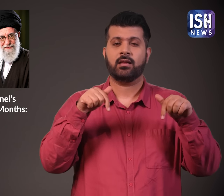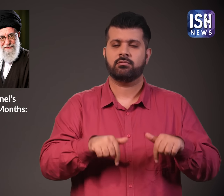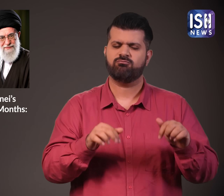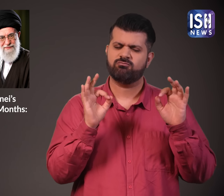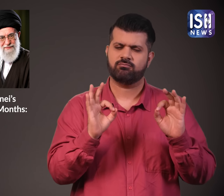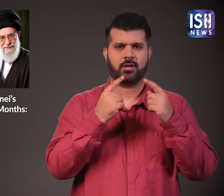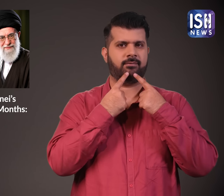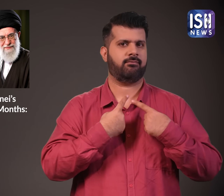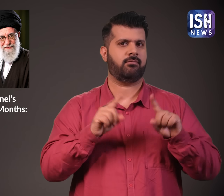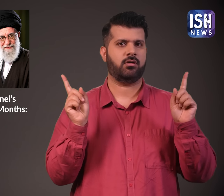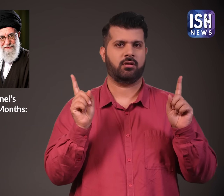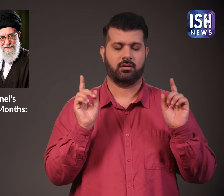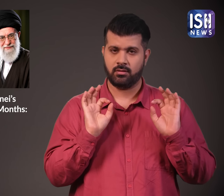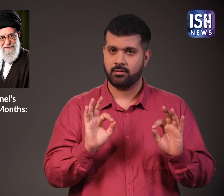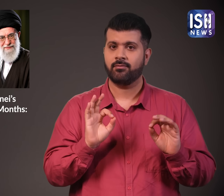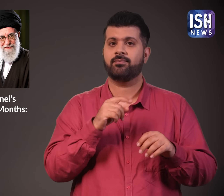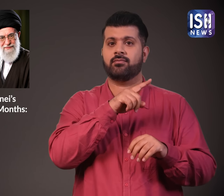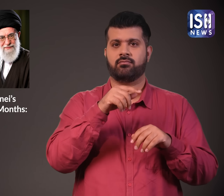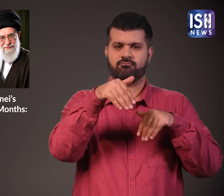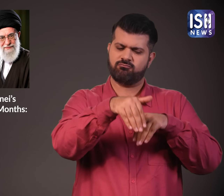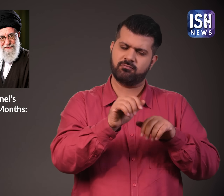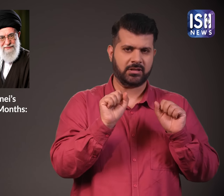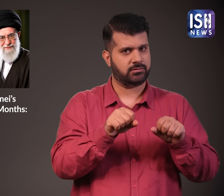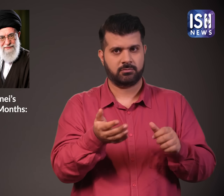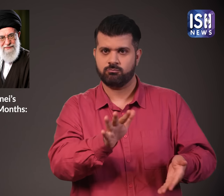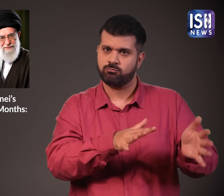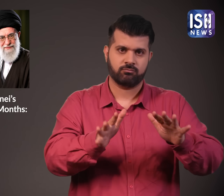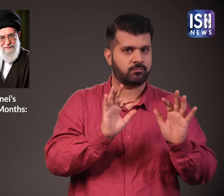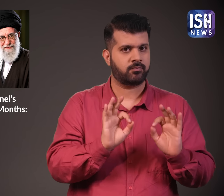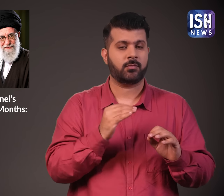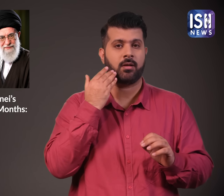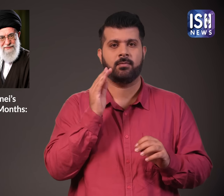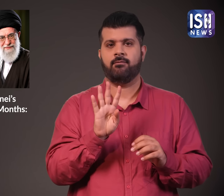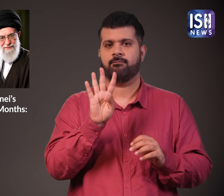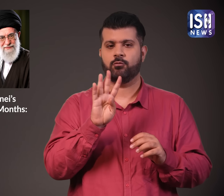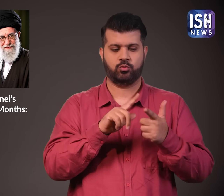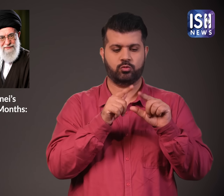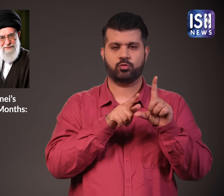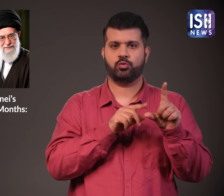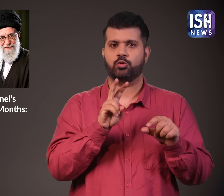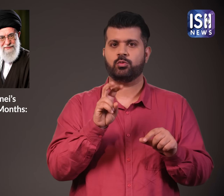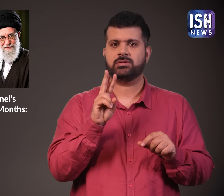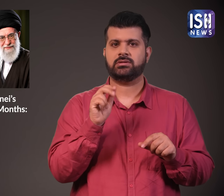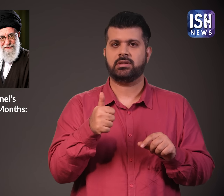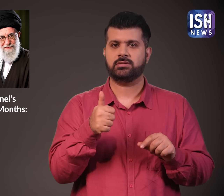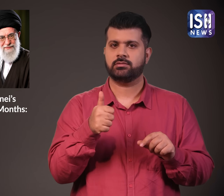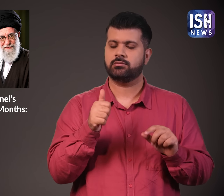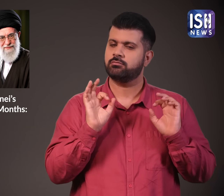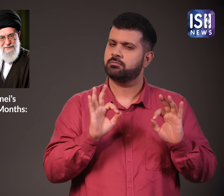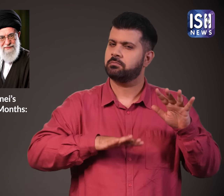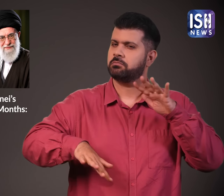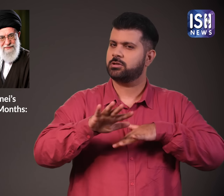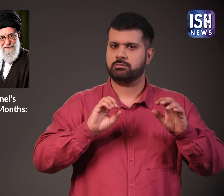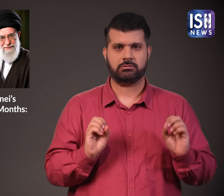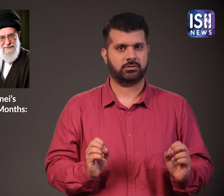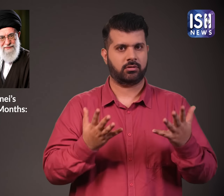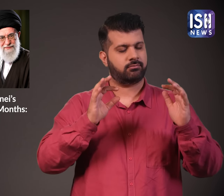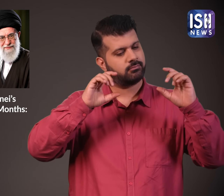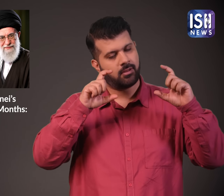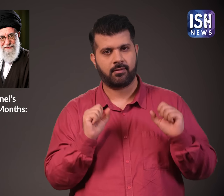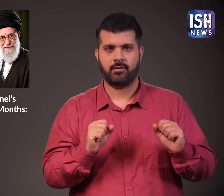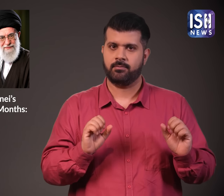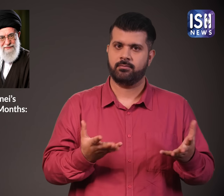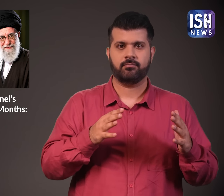The funeral ceremonies took place on 4th July 2026.